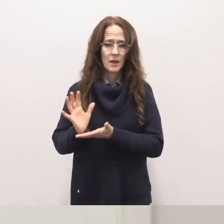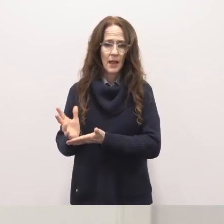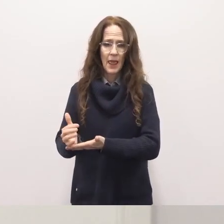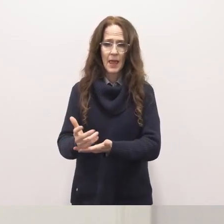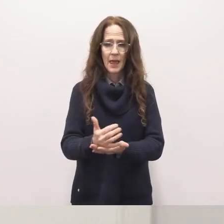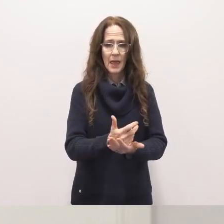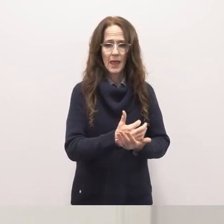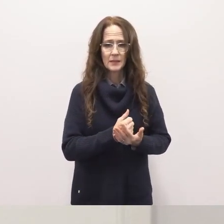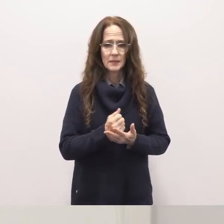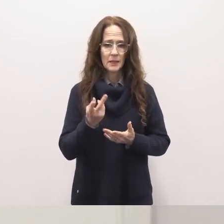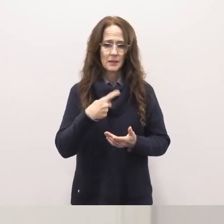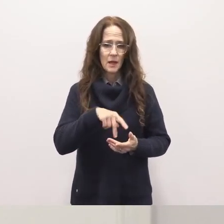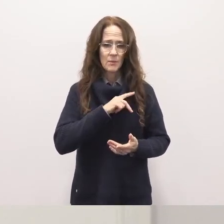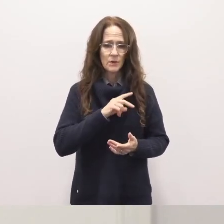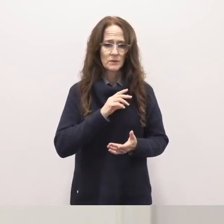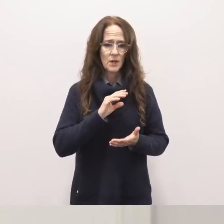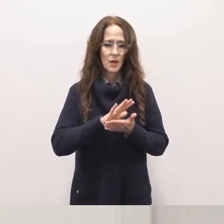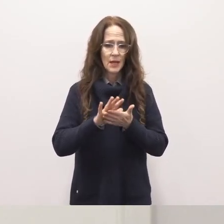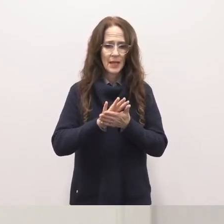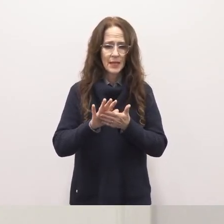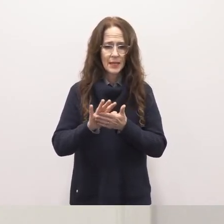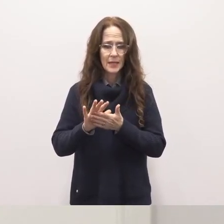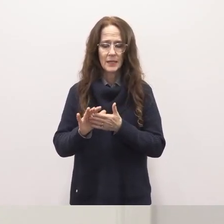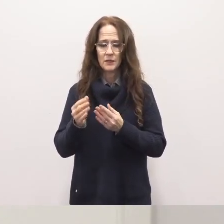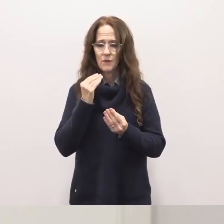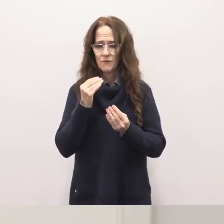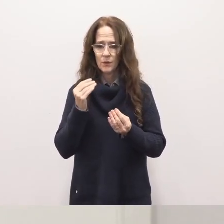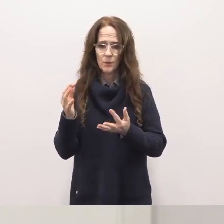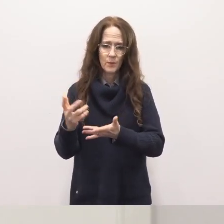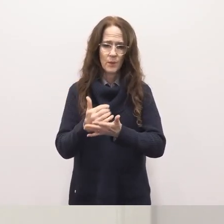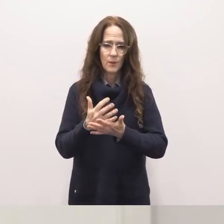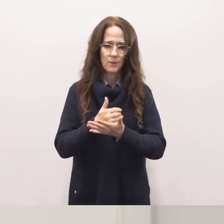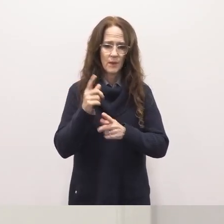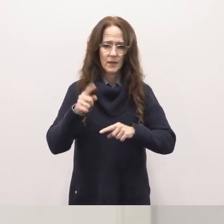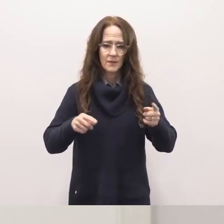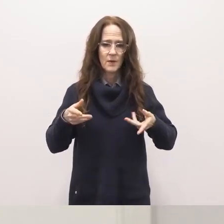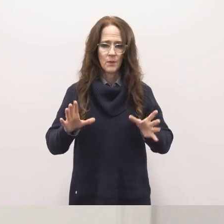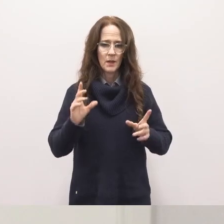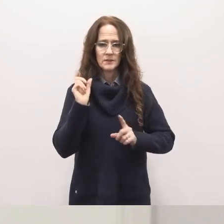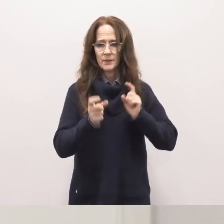that are personal hygiene to food drives and other ways that they can contribute and so many